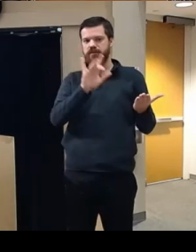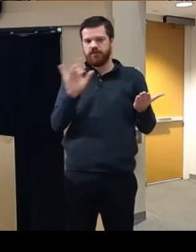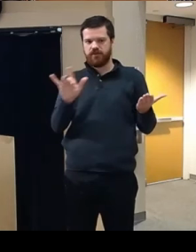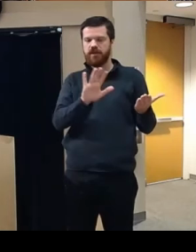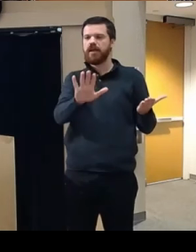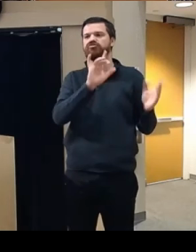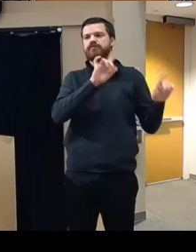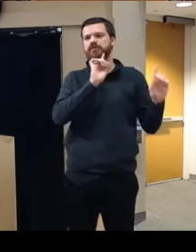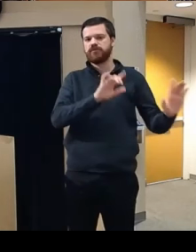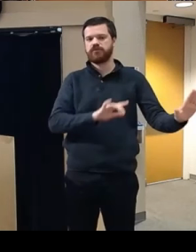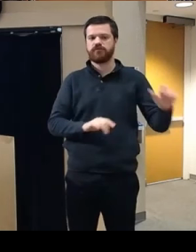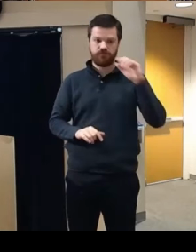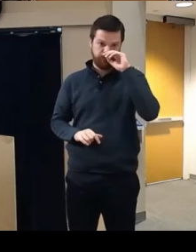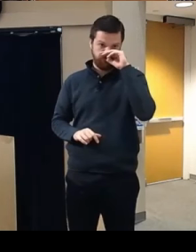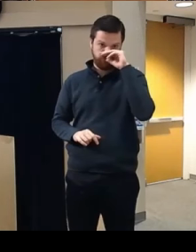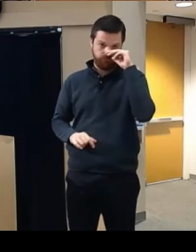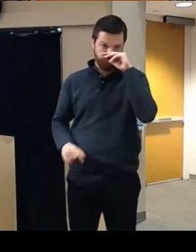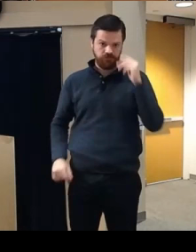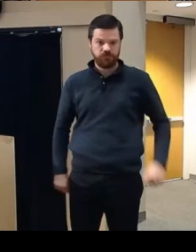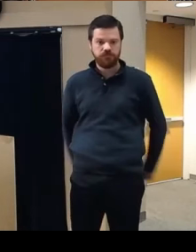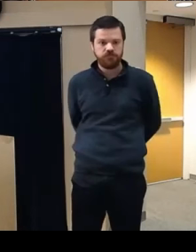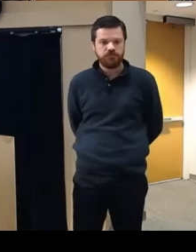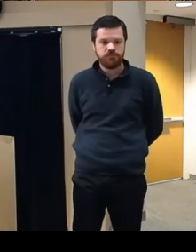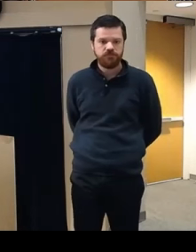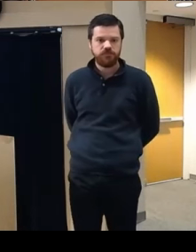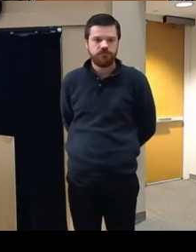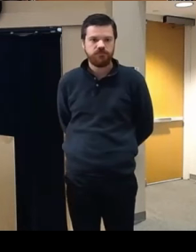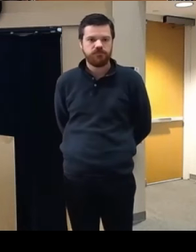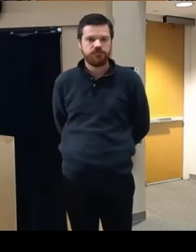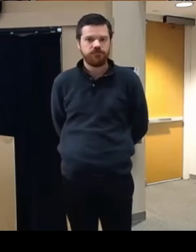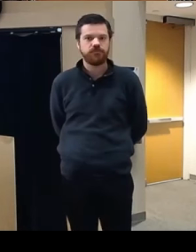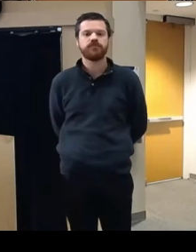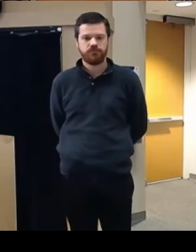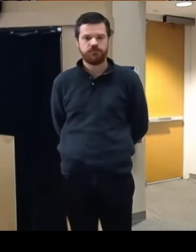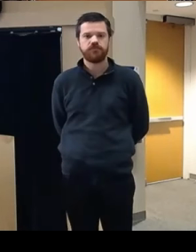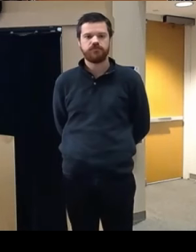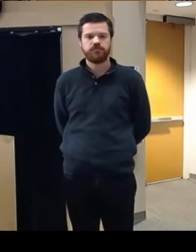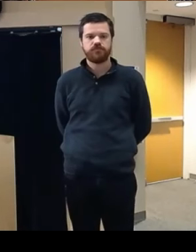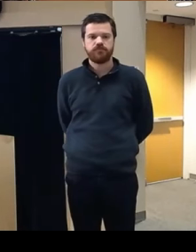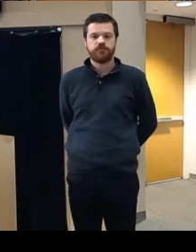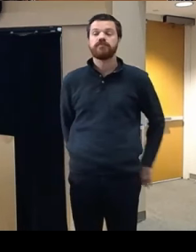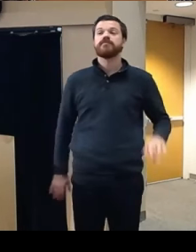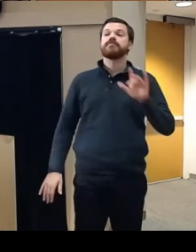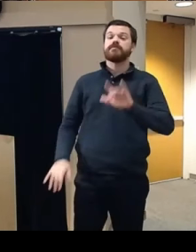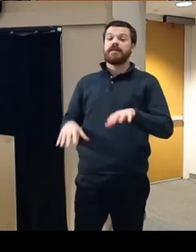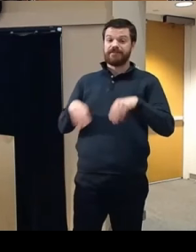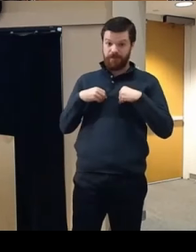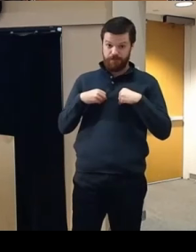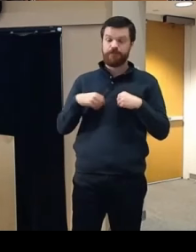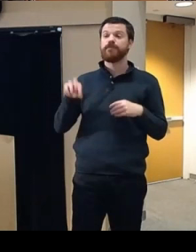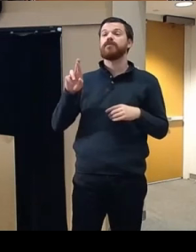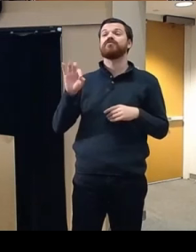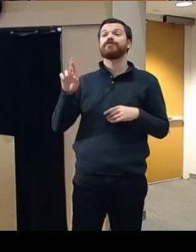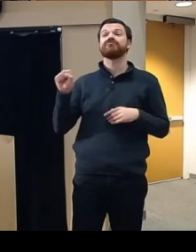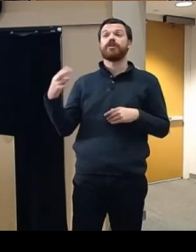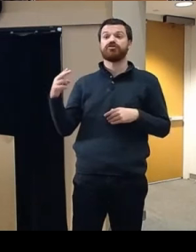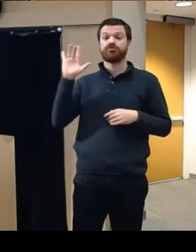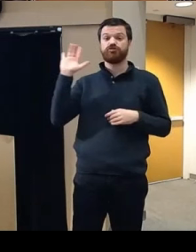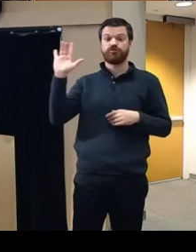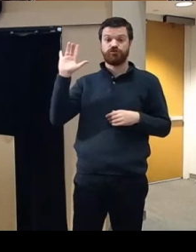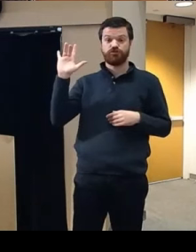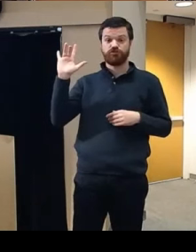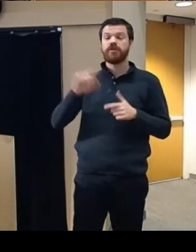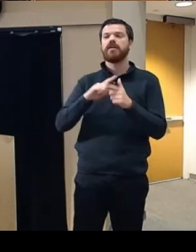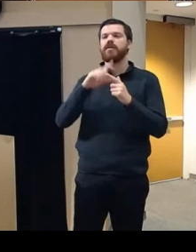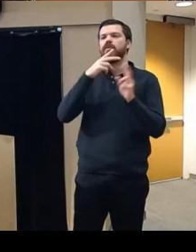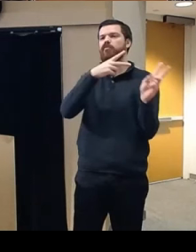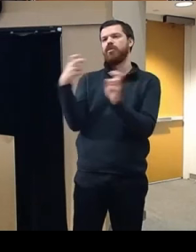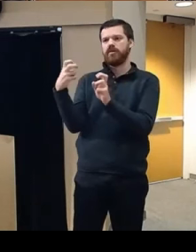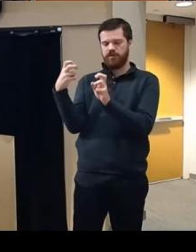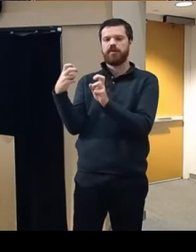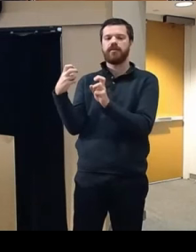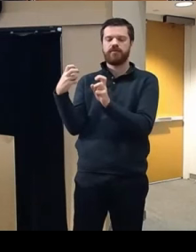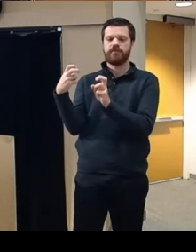responses and then press accept and refresh my note so it pulls in the score and then I don't